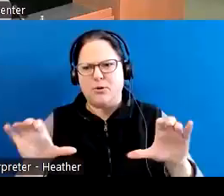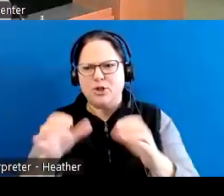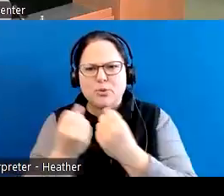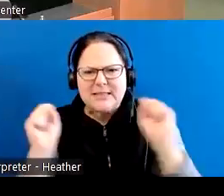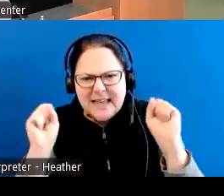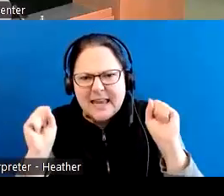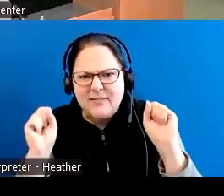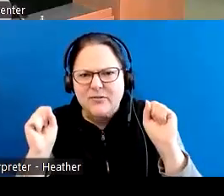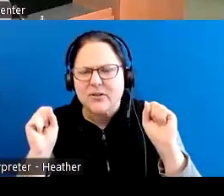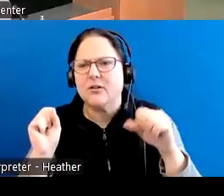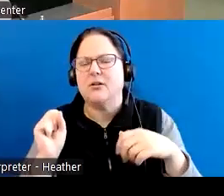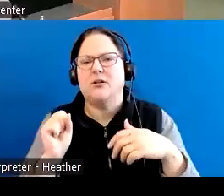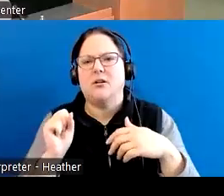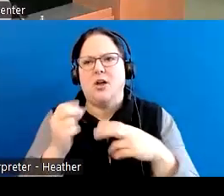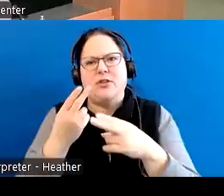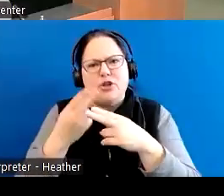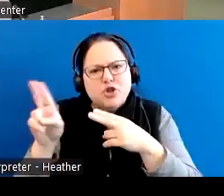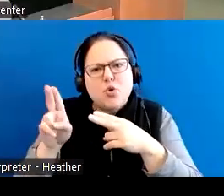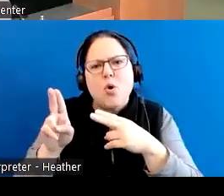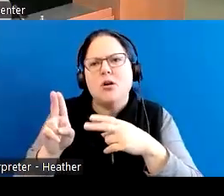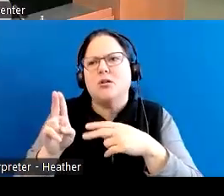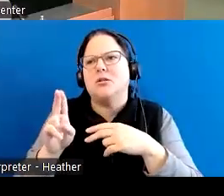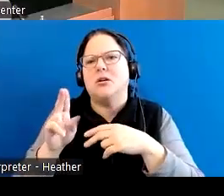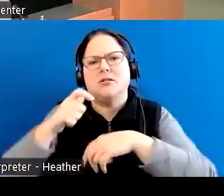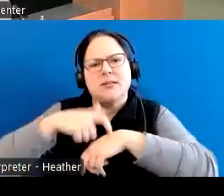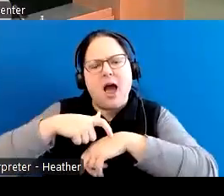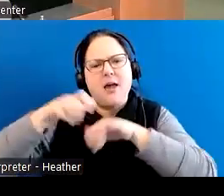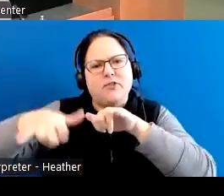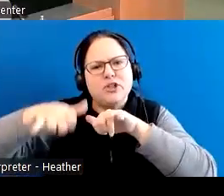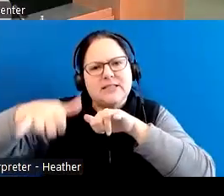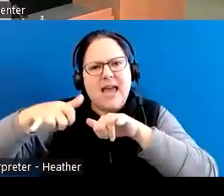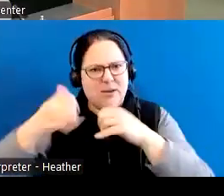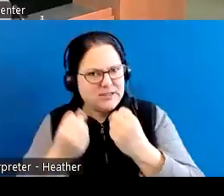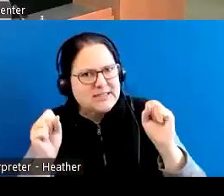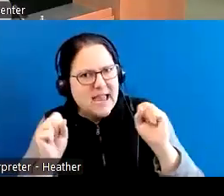um this really short ultra length short length of stay. And so what we found was that these RSP